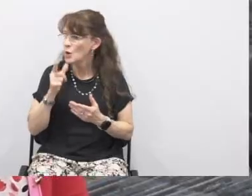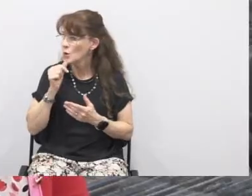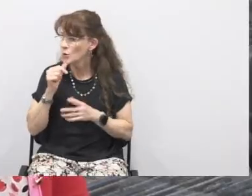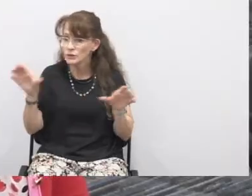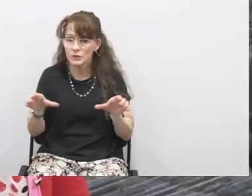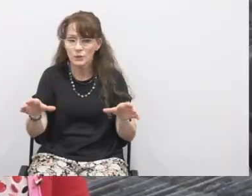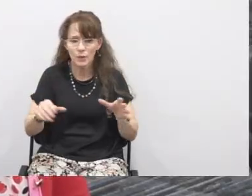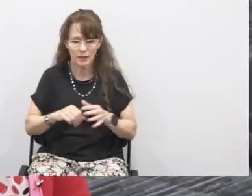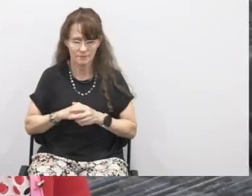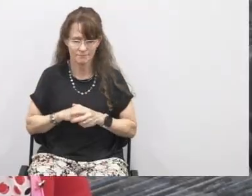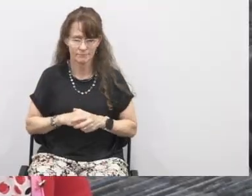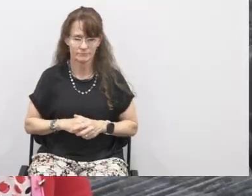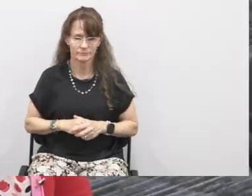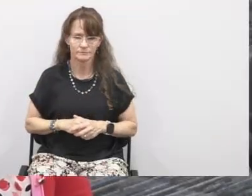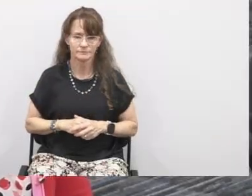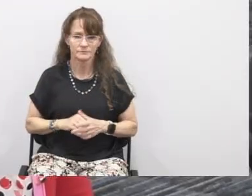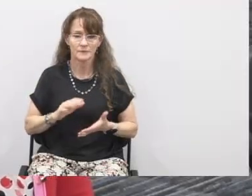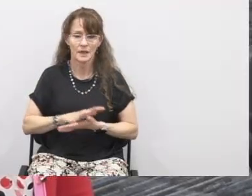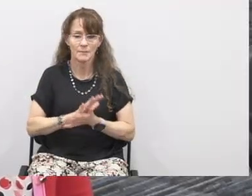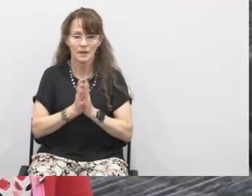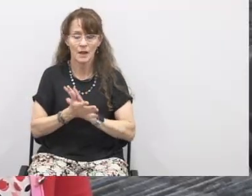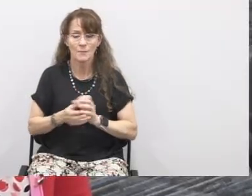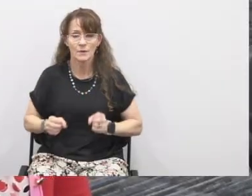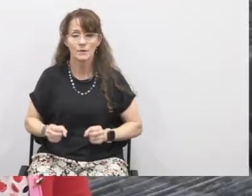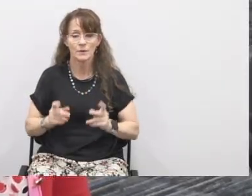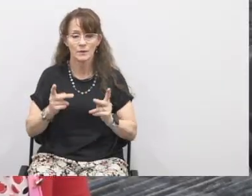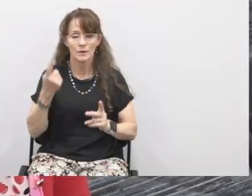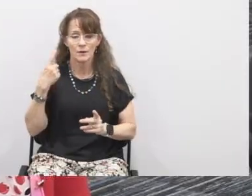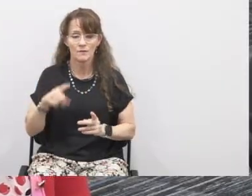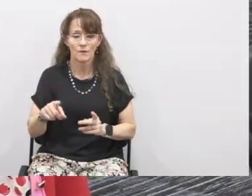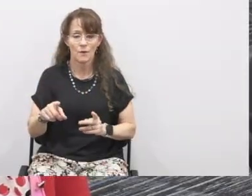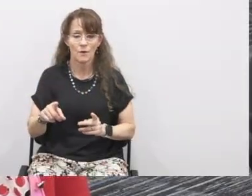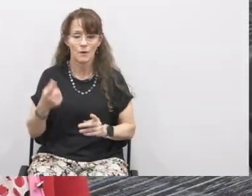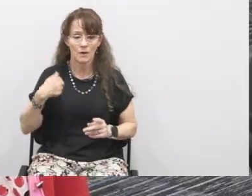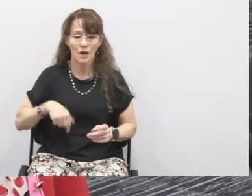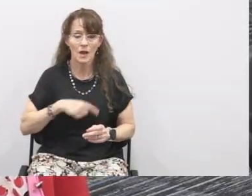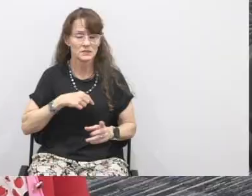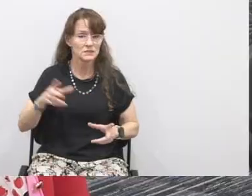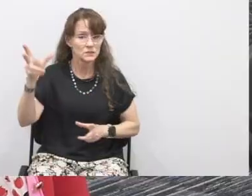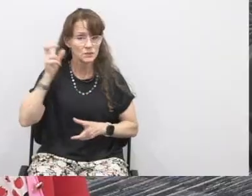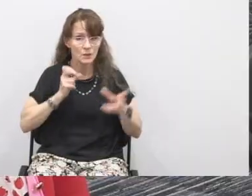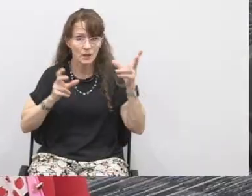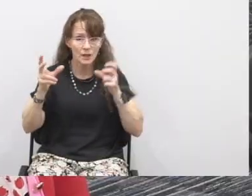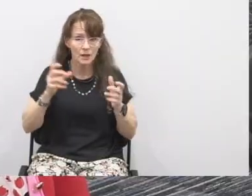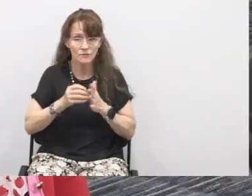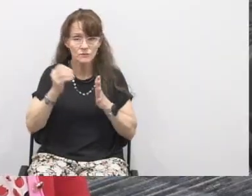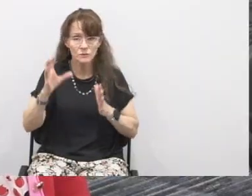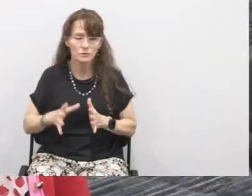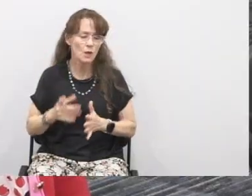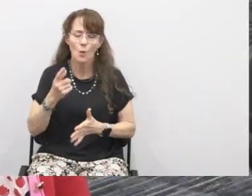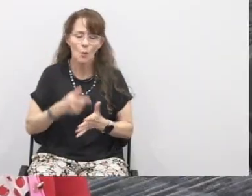And so it becomes an opportunity for us to hear from our students on what it is that they want.